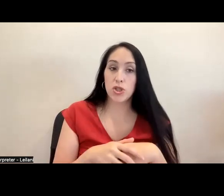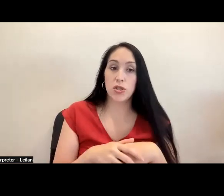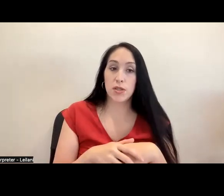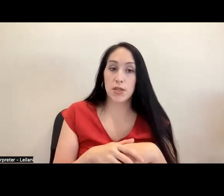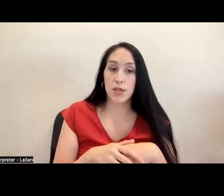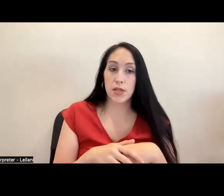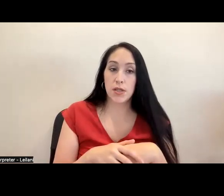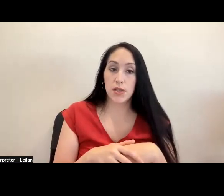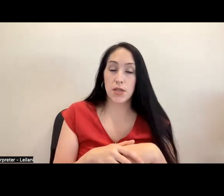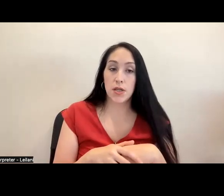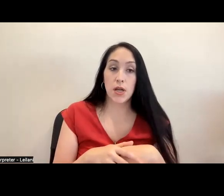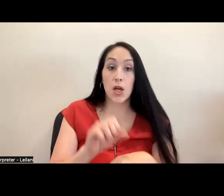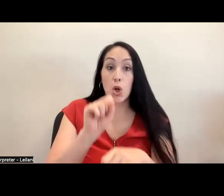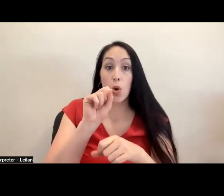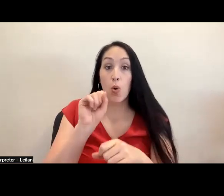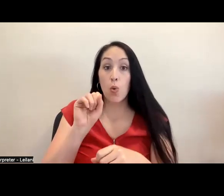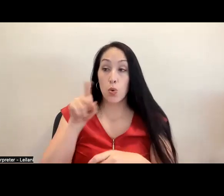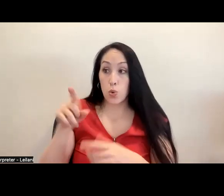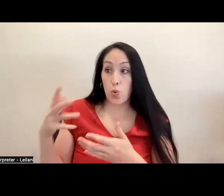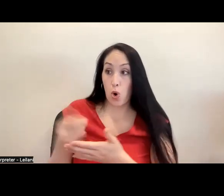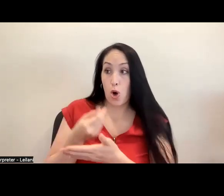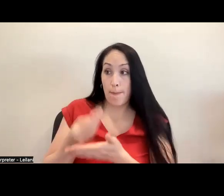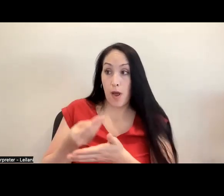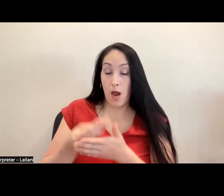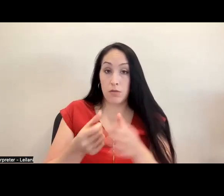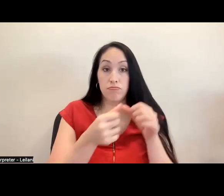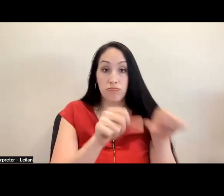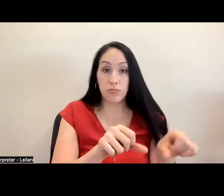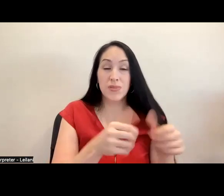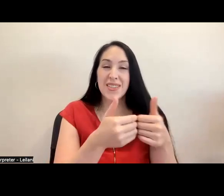a separate bucket that allows people to contribute more than the annual contribution limit.